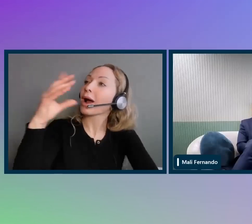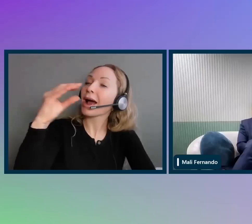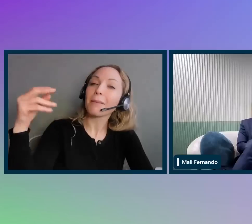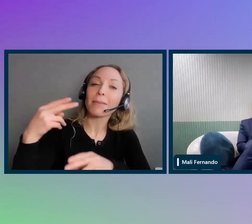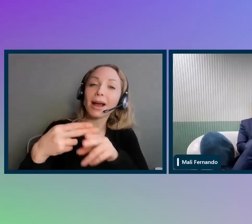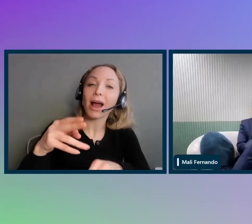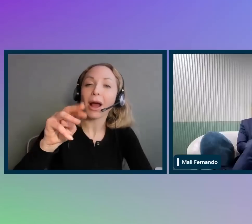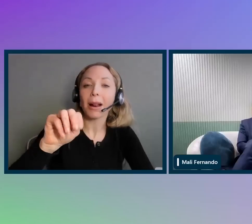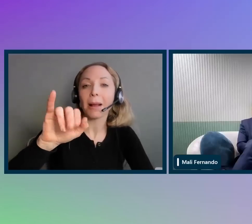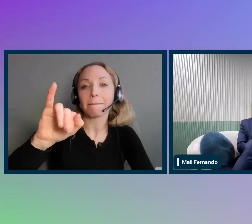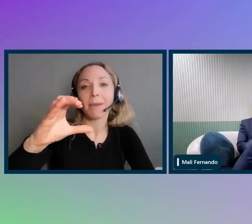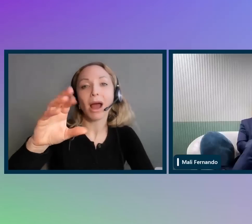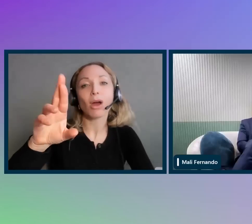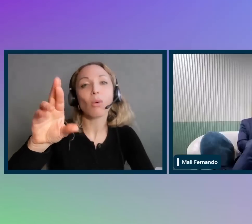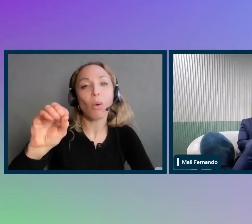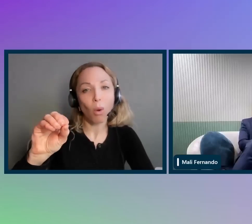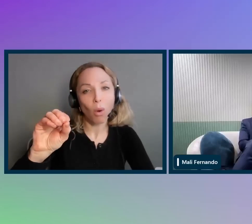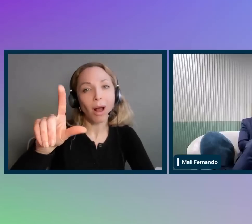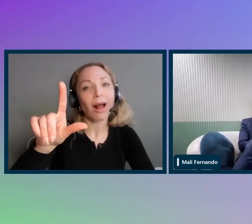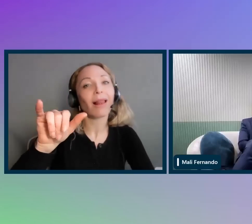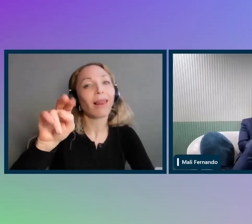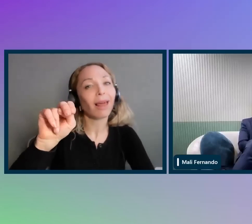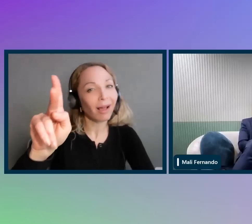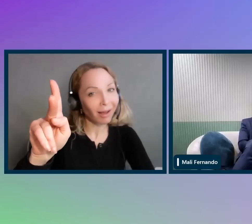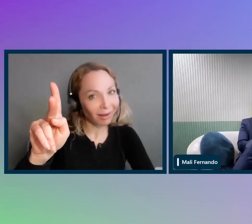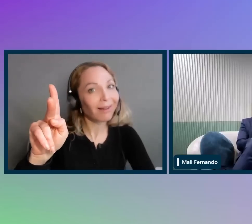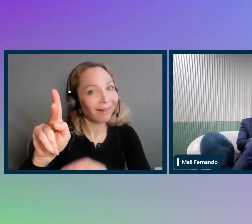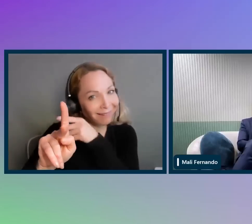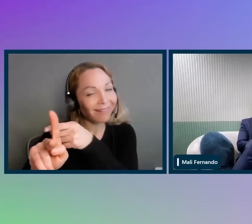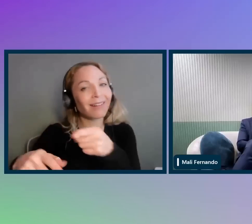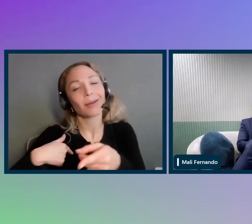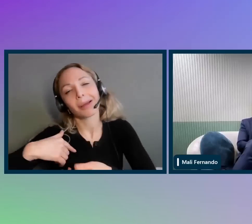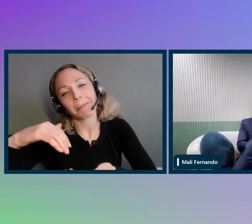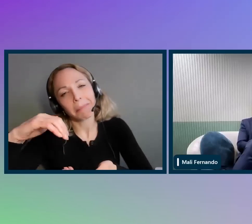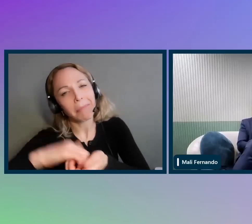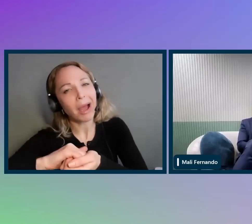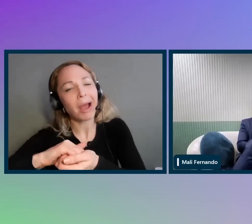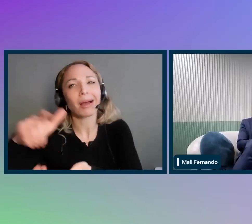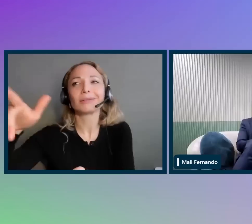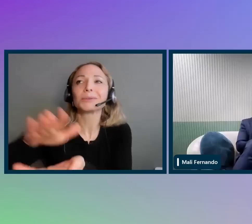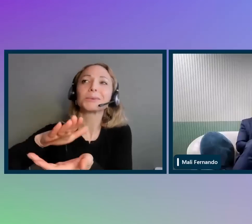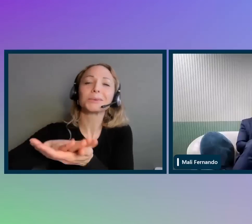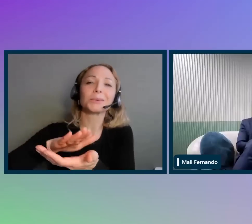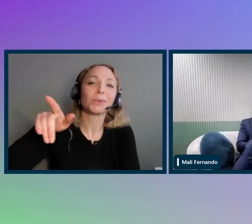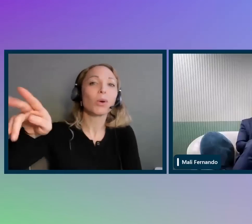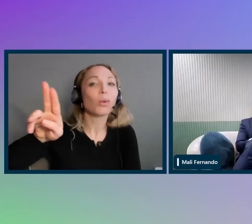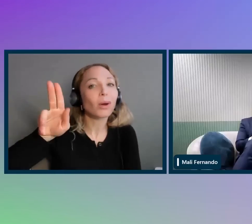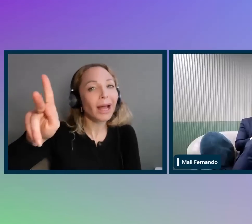and give them awareness of both disability, but also knowledge of assistive technology.